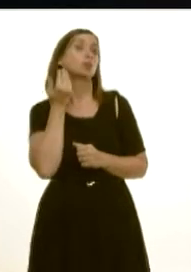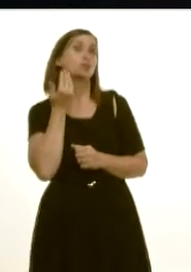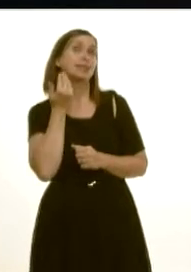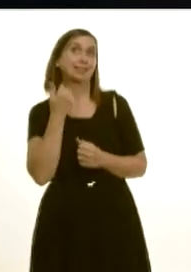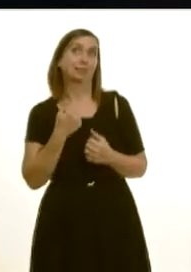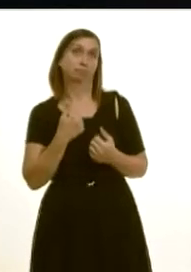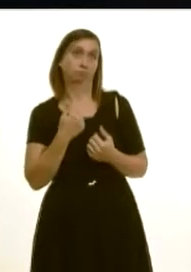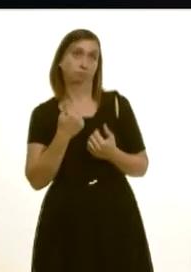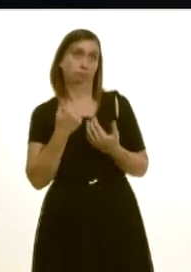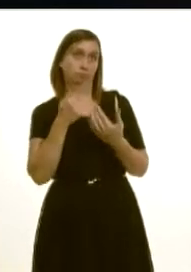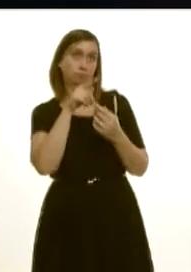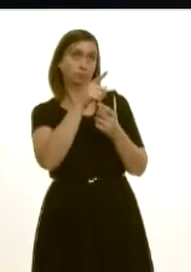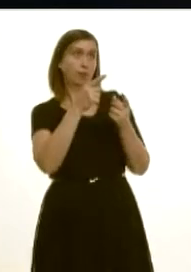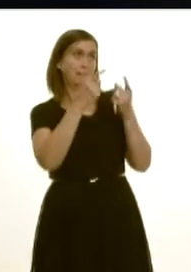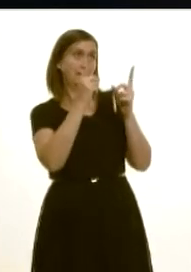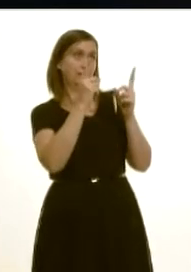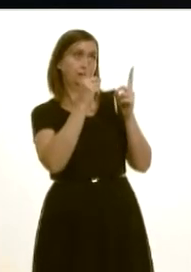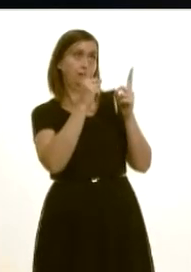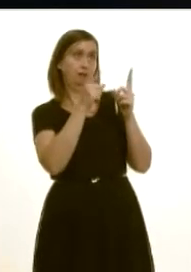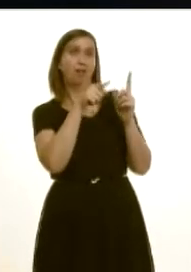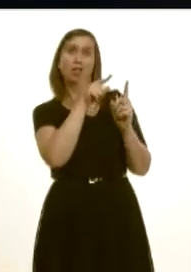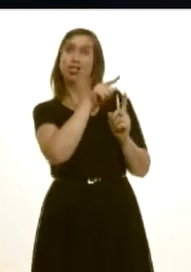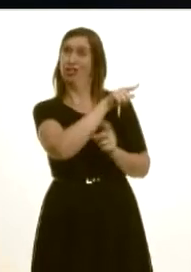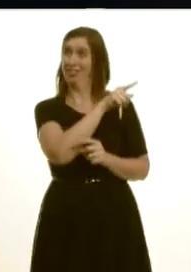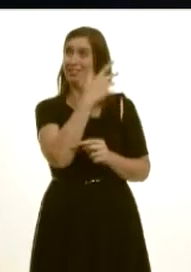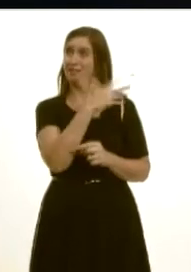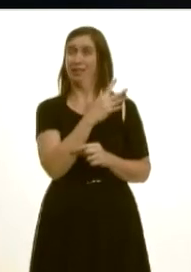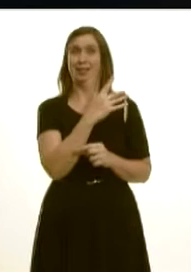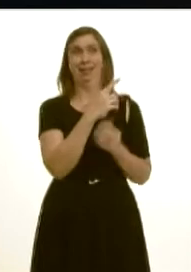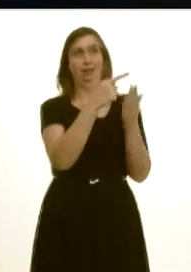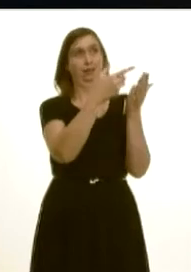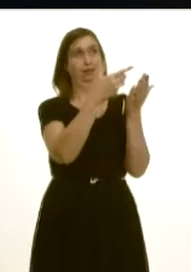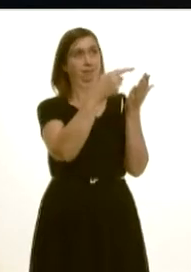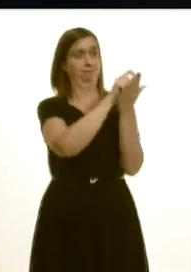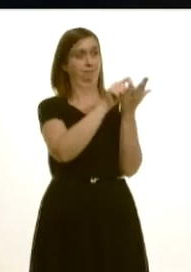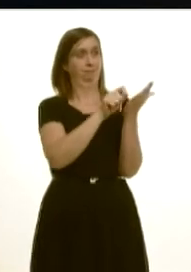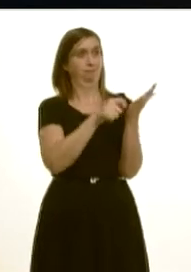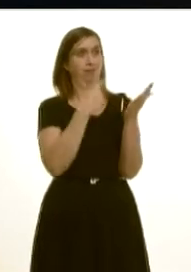received from the Minister, she indicated that the plan would be for the Traffic Wales